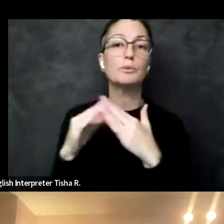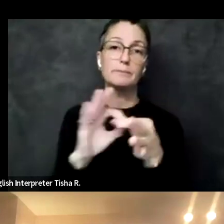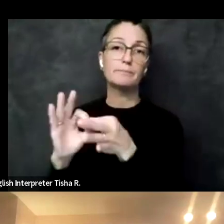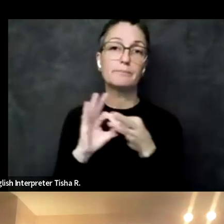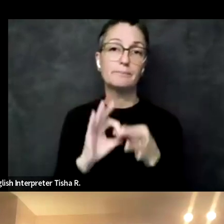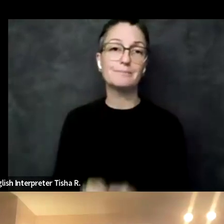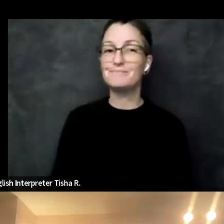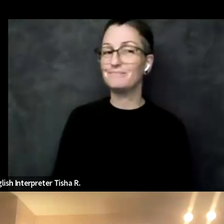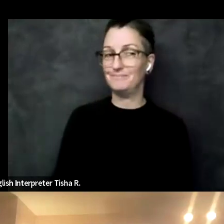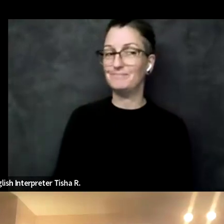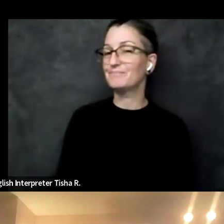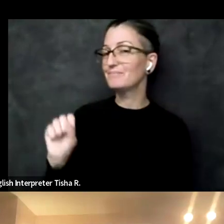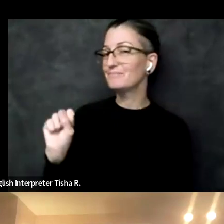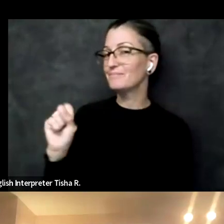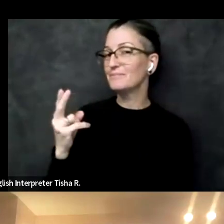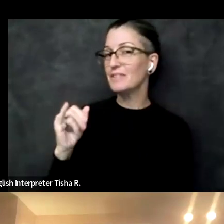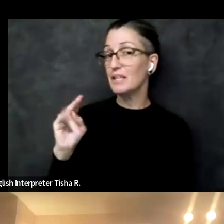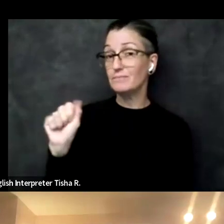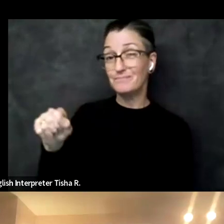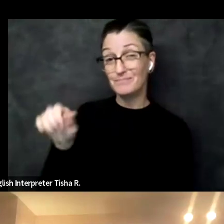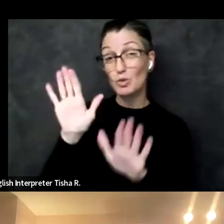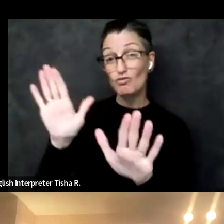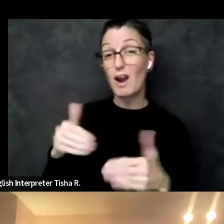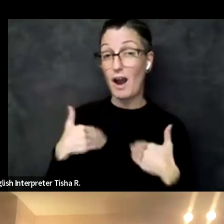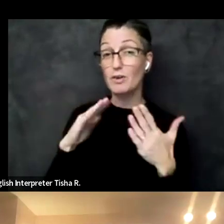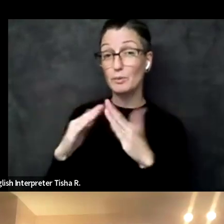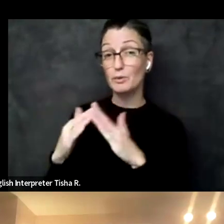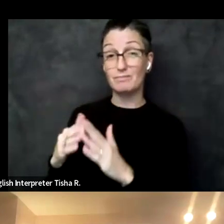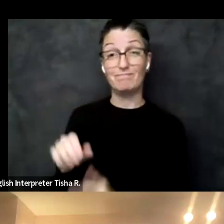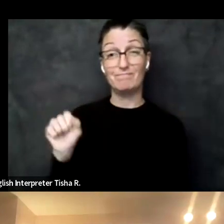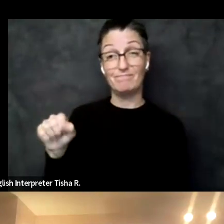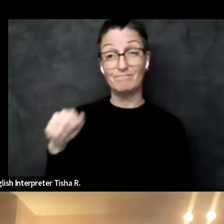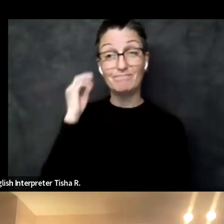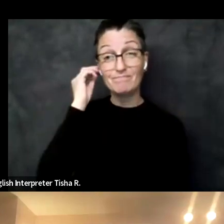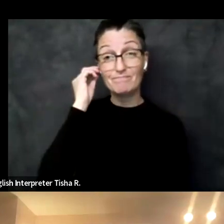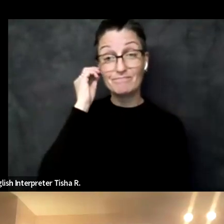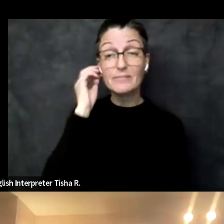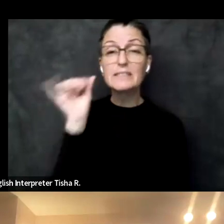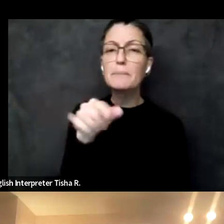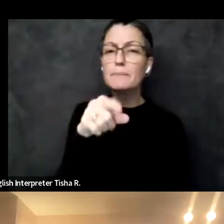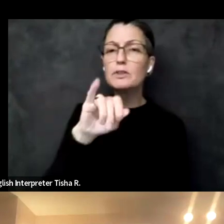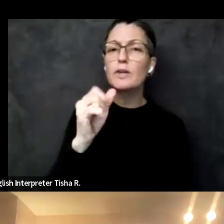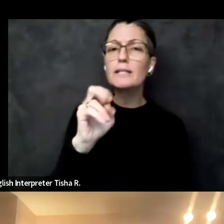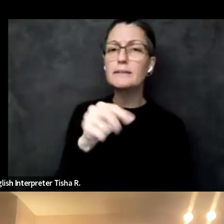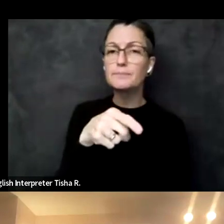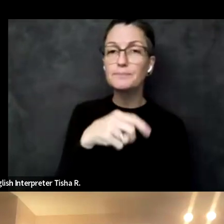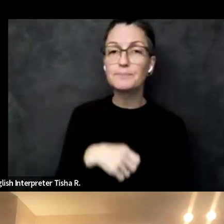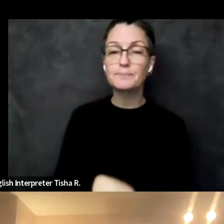It is certainly great to have community. Shaina: Jason. Same question. Yeah, I think it's the same for me.